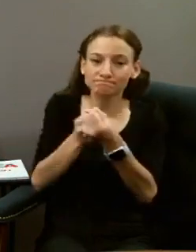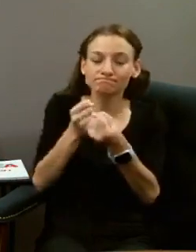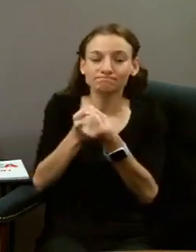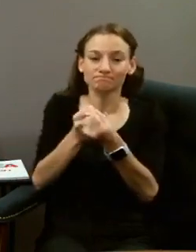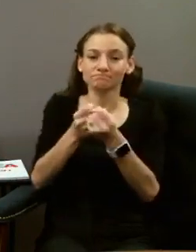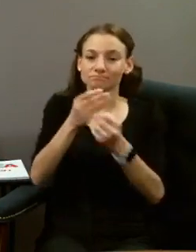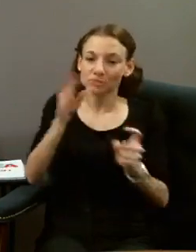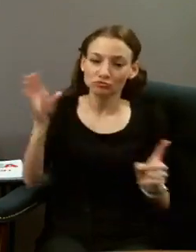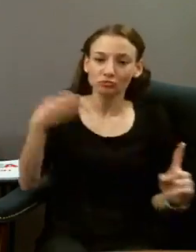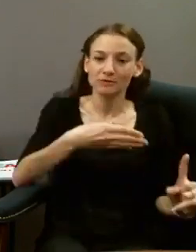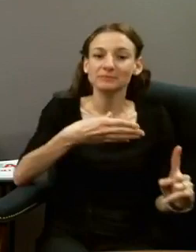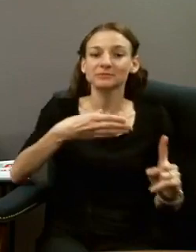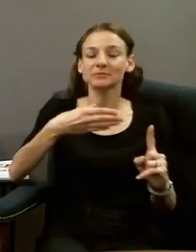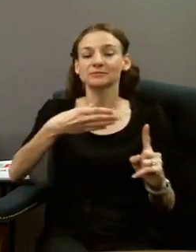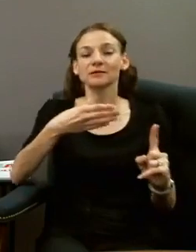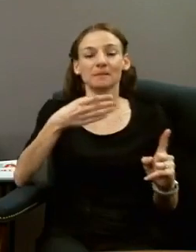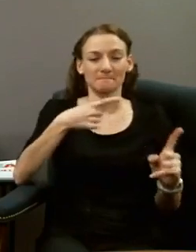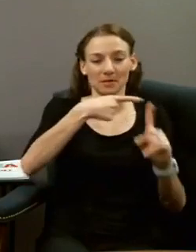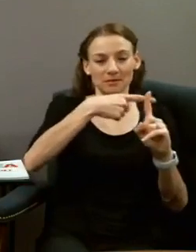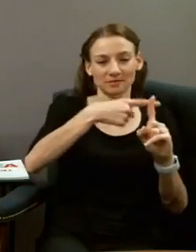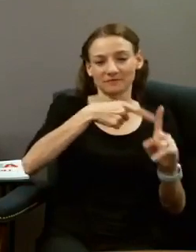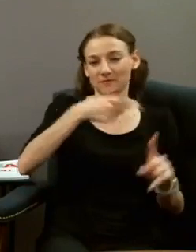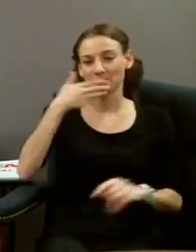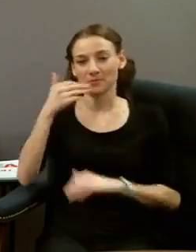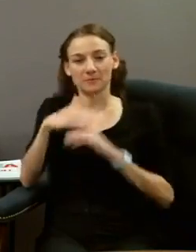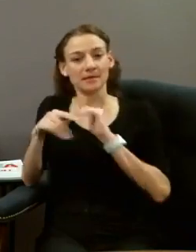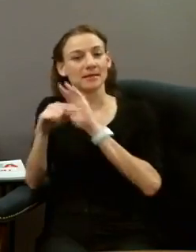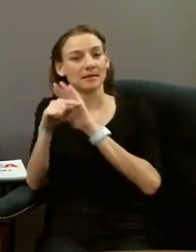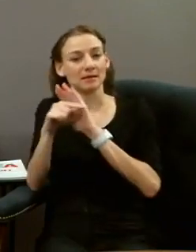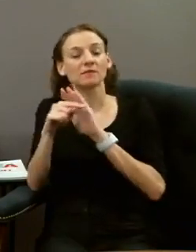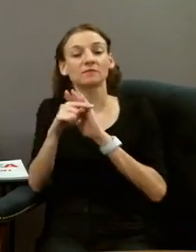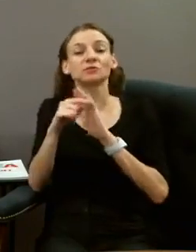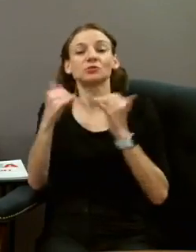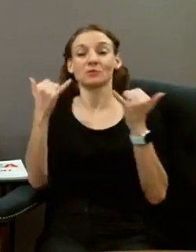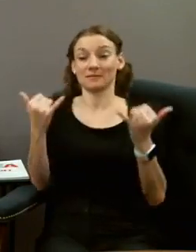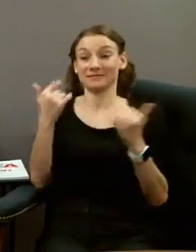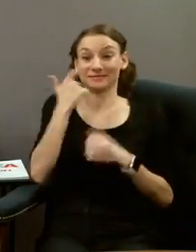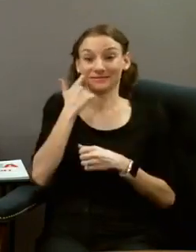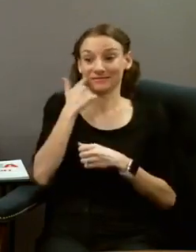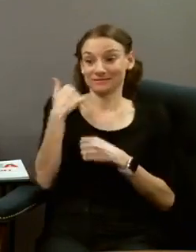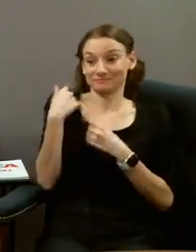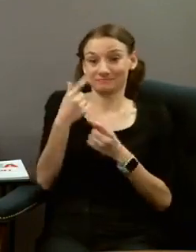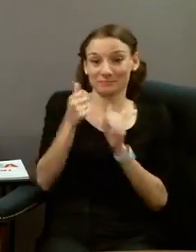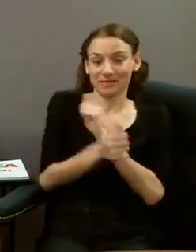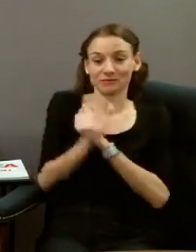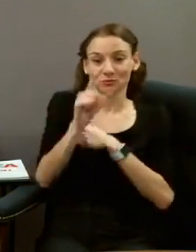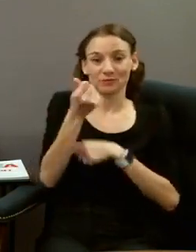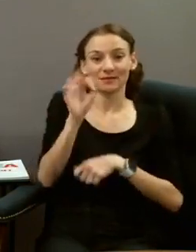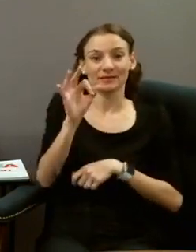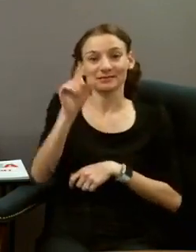and this legislative session, the Texas lawmakers agreed that aversive techniques